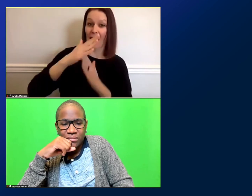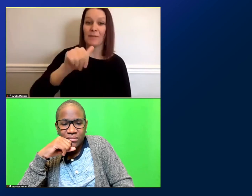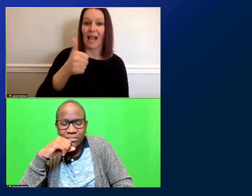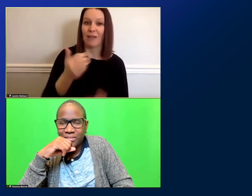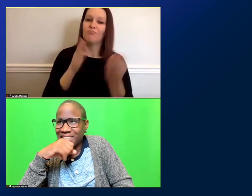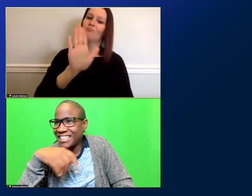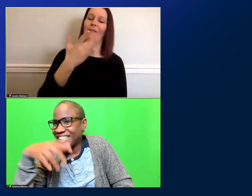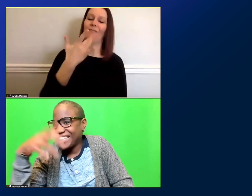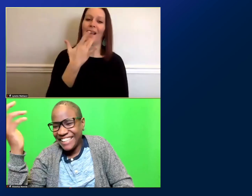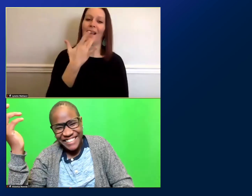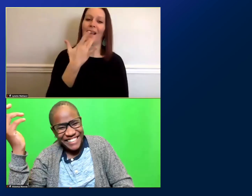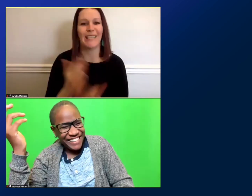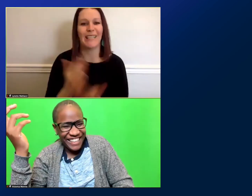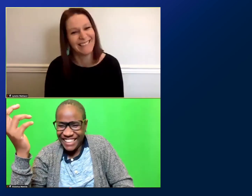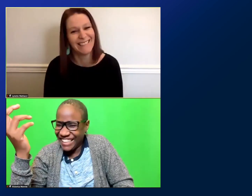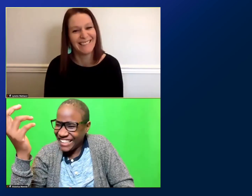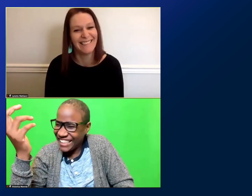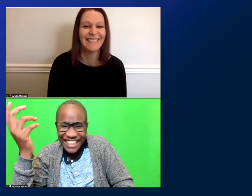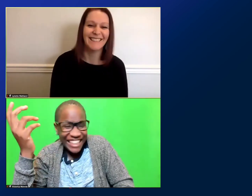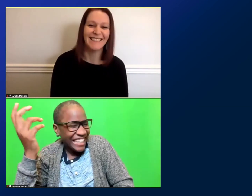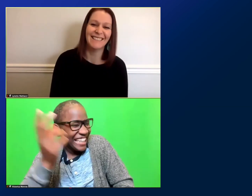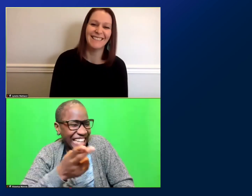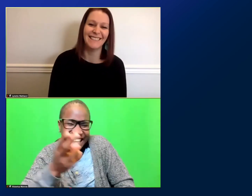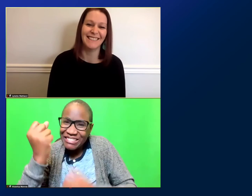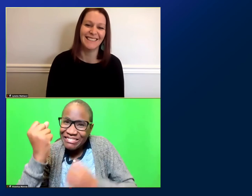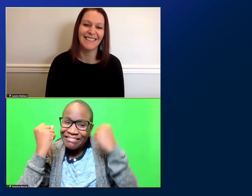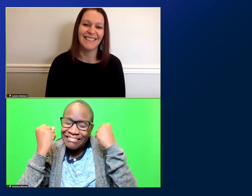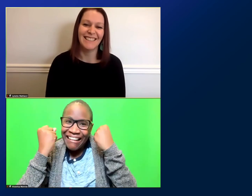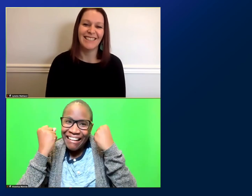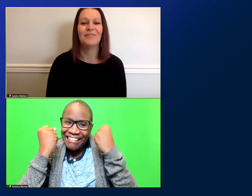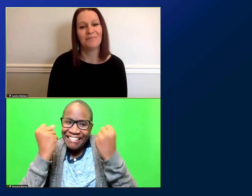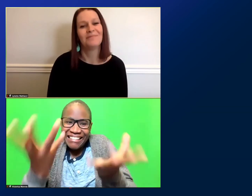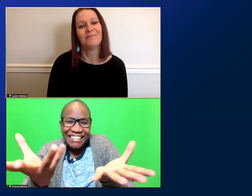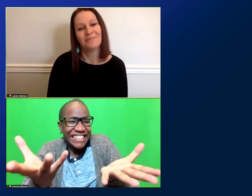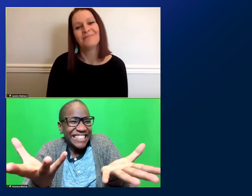and victory is saying oh that's a hard question there are so many i've never actually thought